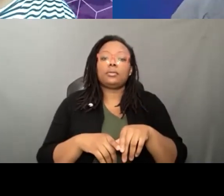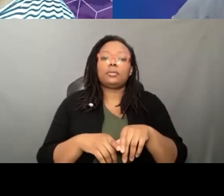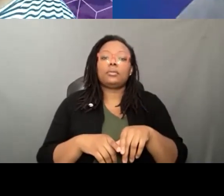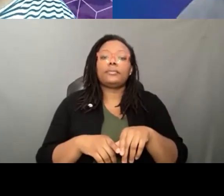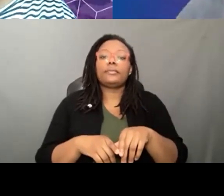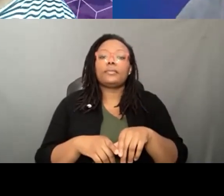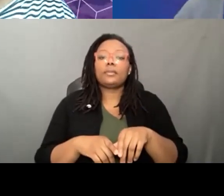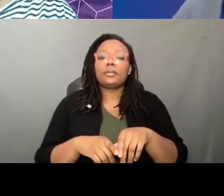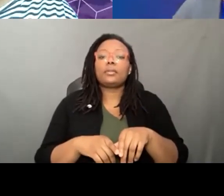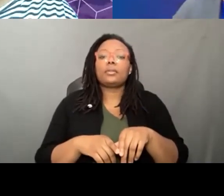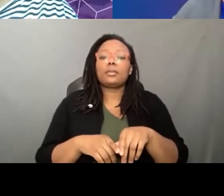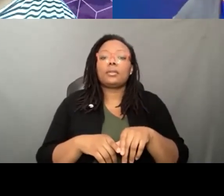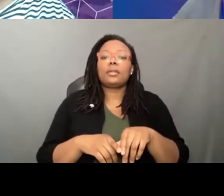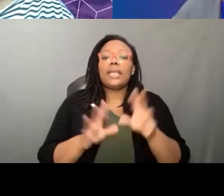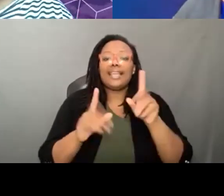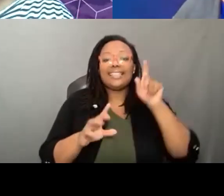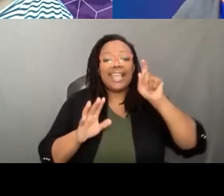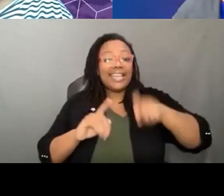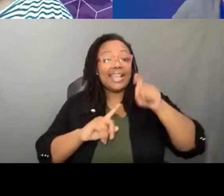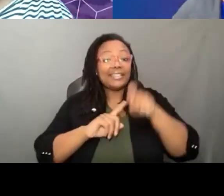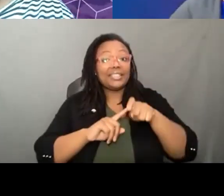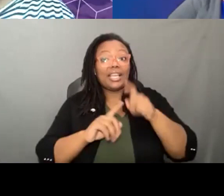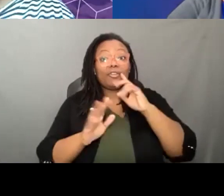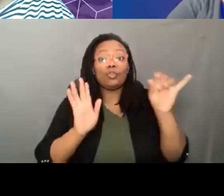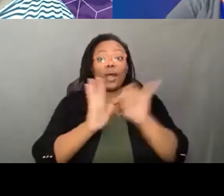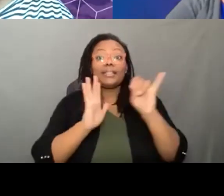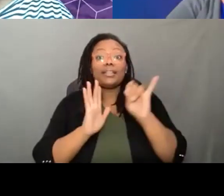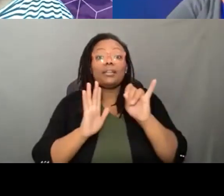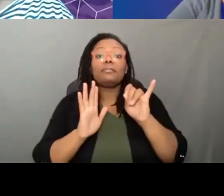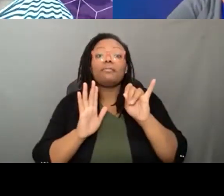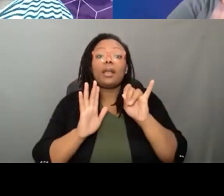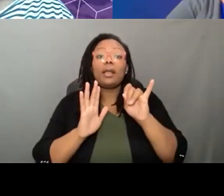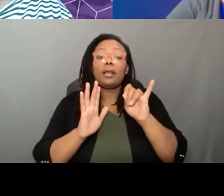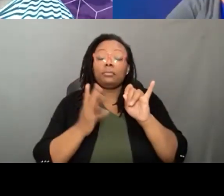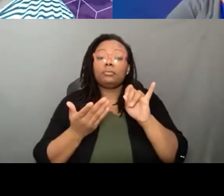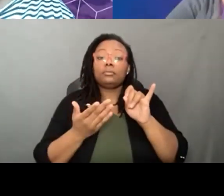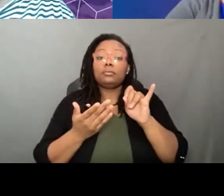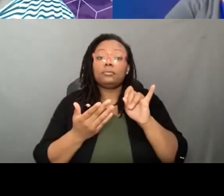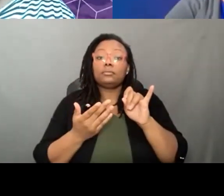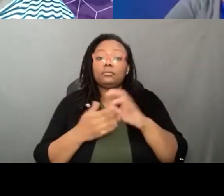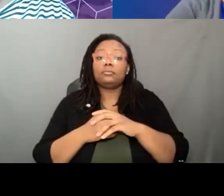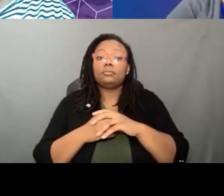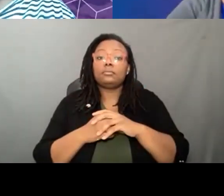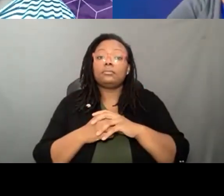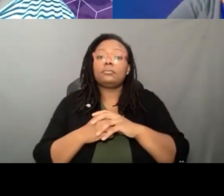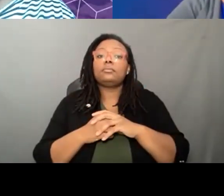It's something that needs to be necessary to identify the , I don't know, in, like in a conference.